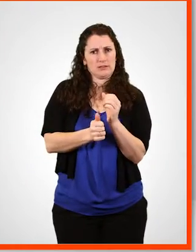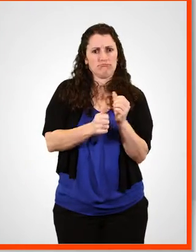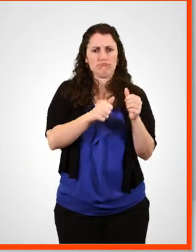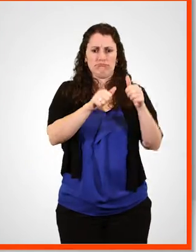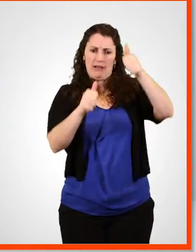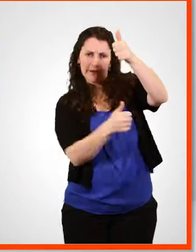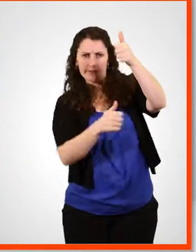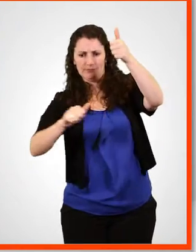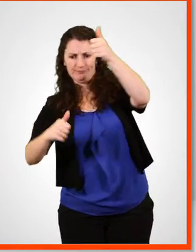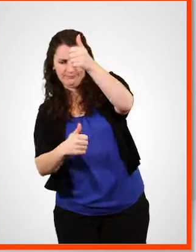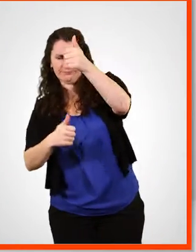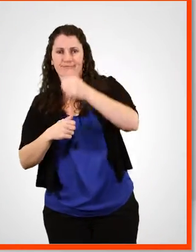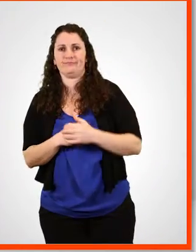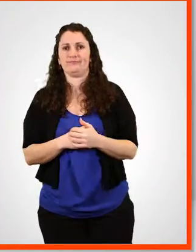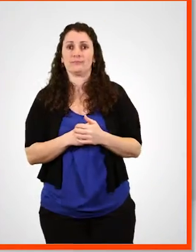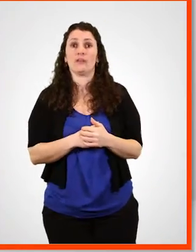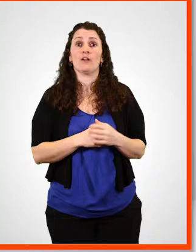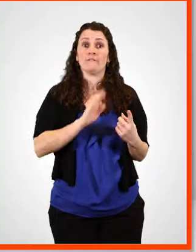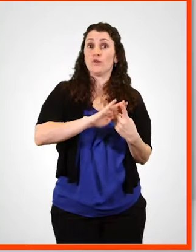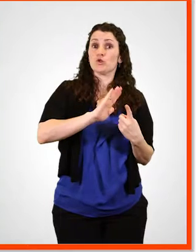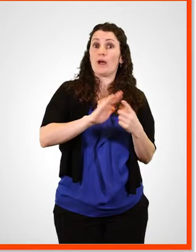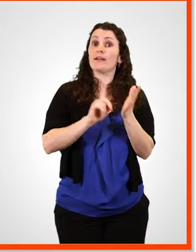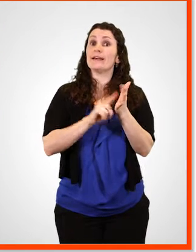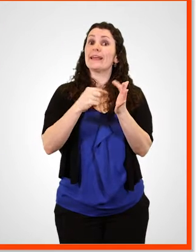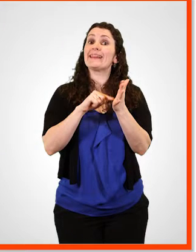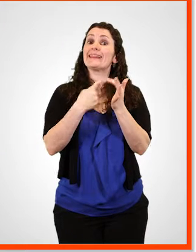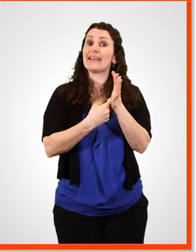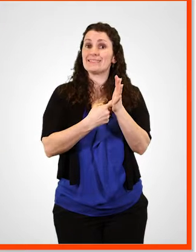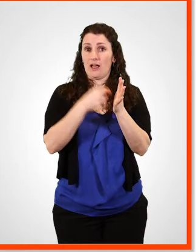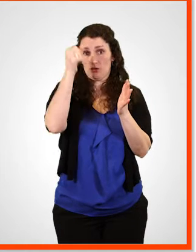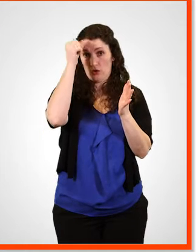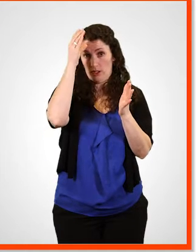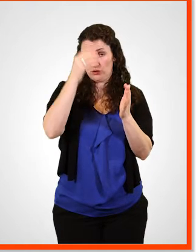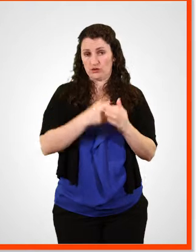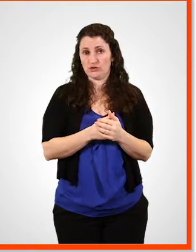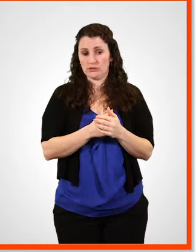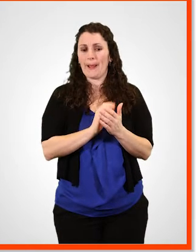of alphabet knowledge, one of them being letter knowledge and letter knowledge is really focused again on the print.